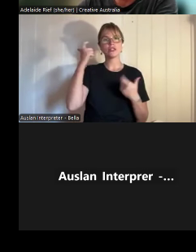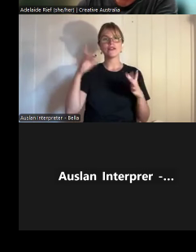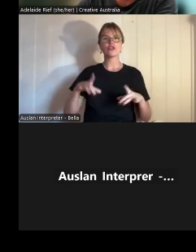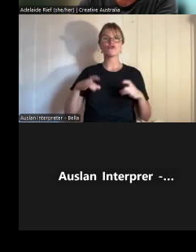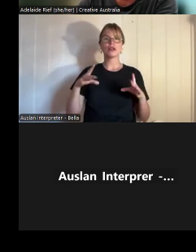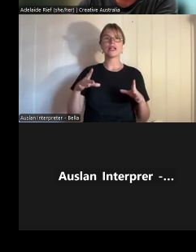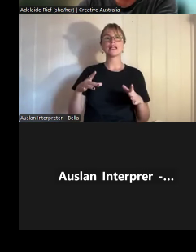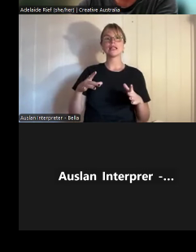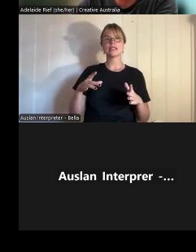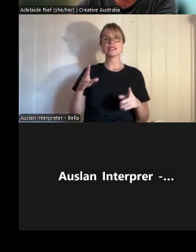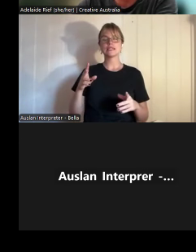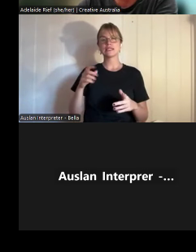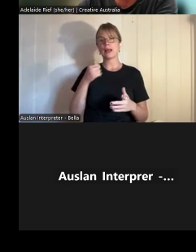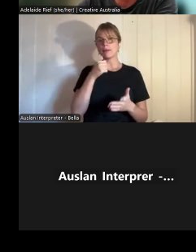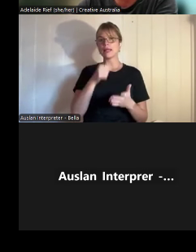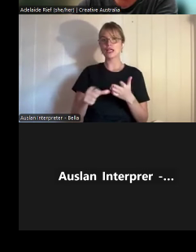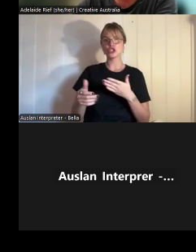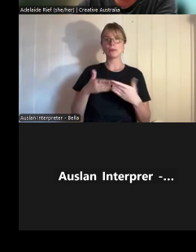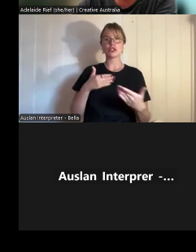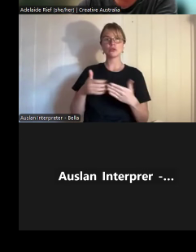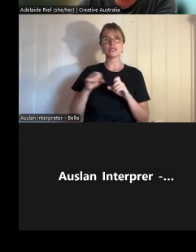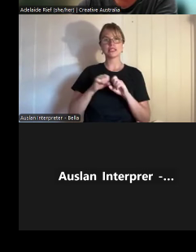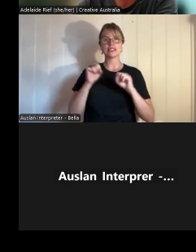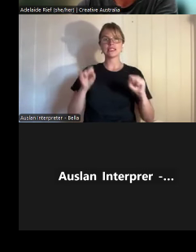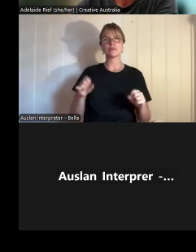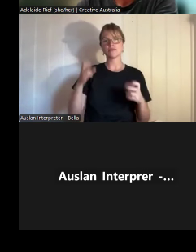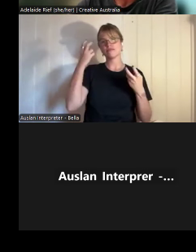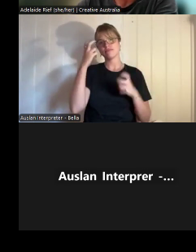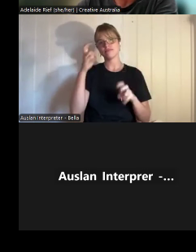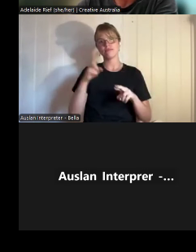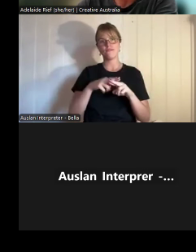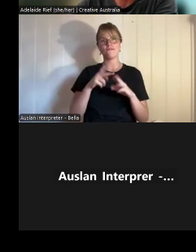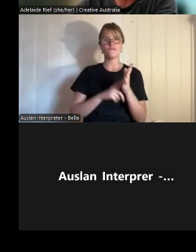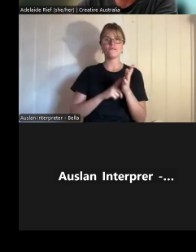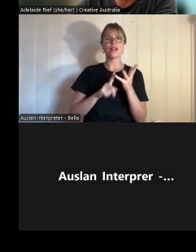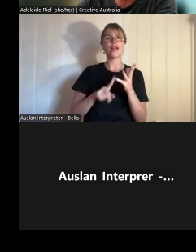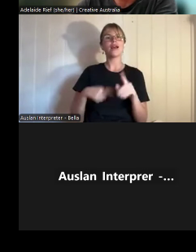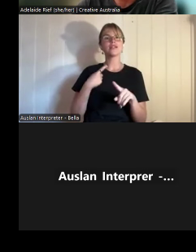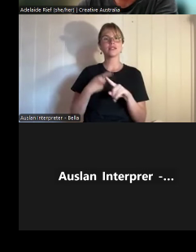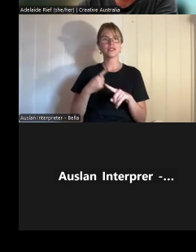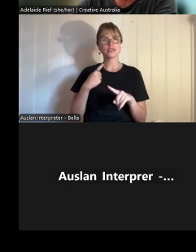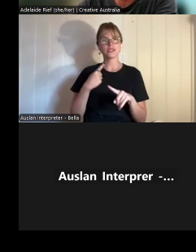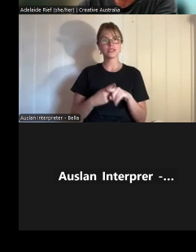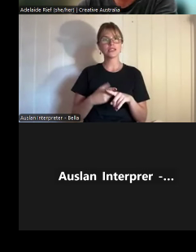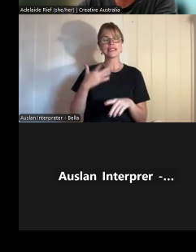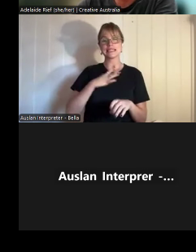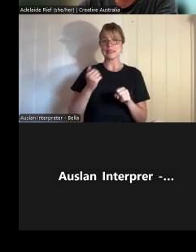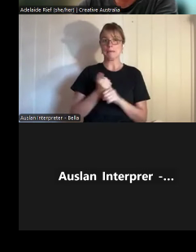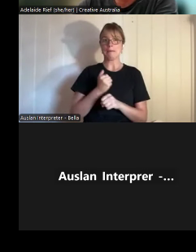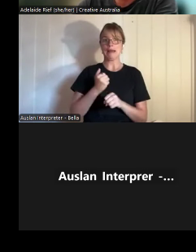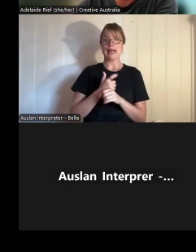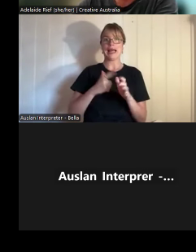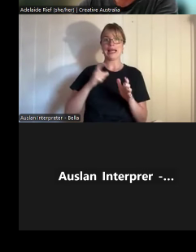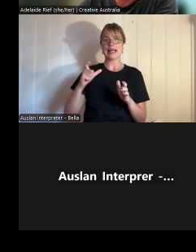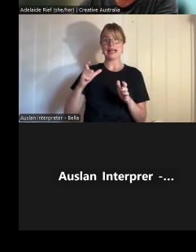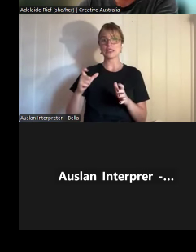system. This is also known as Fluxx to many. You do need to create an account in Fluxx by Thursday